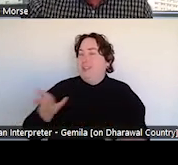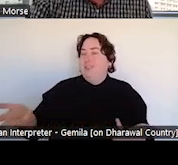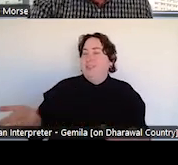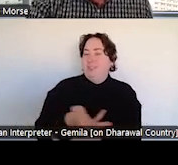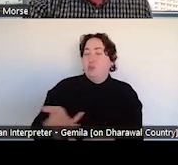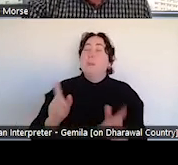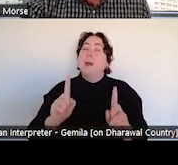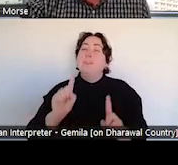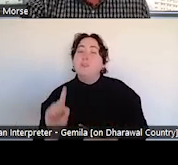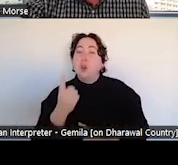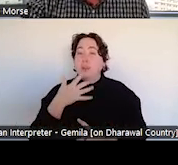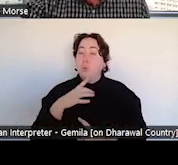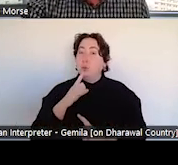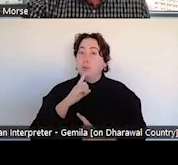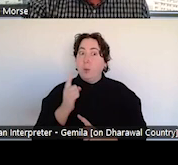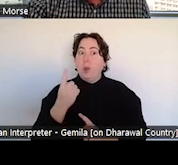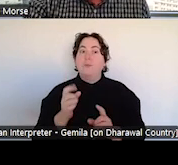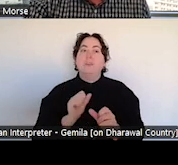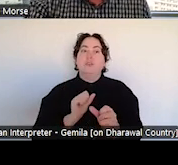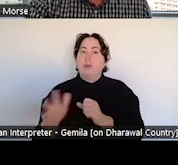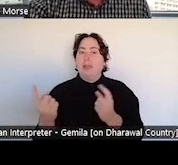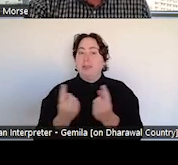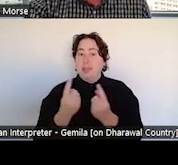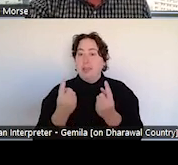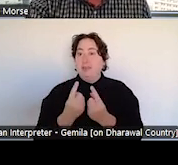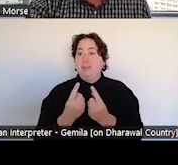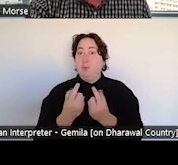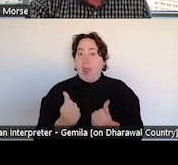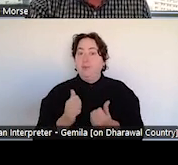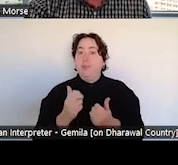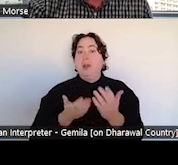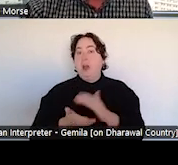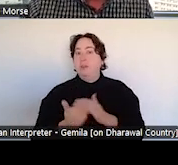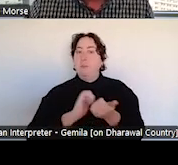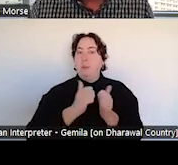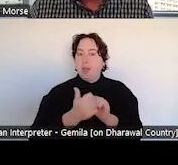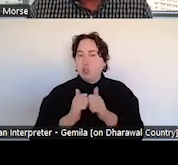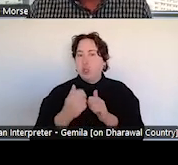things that we do have within the partnerships and development team at Creative Australia is